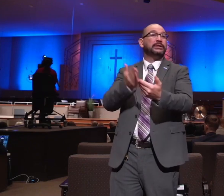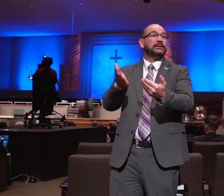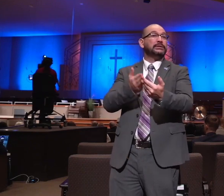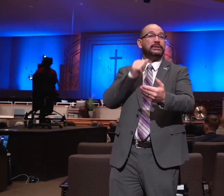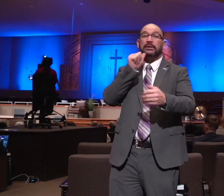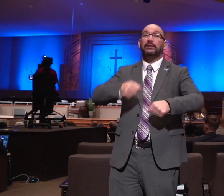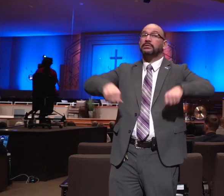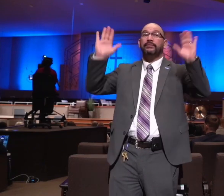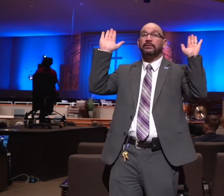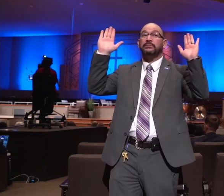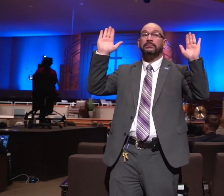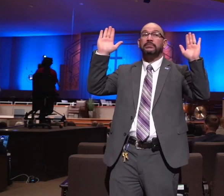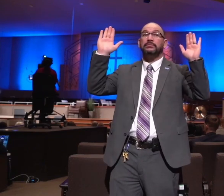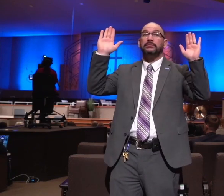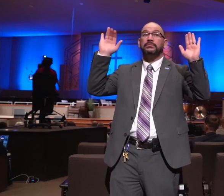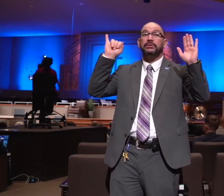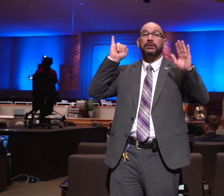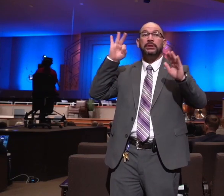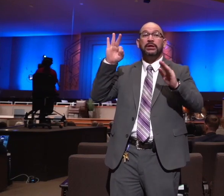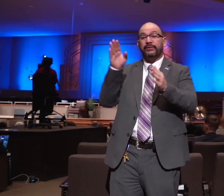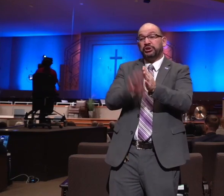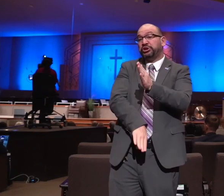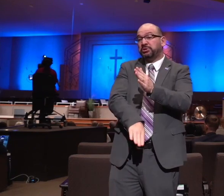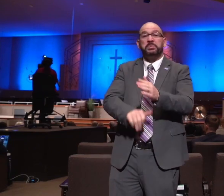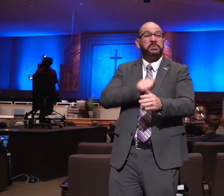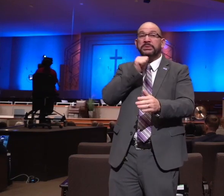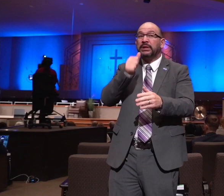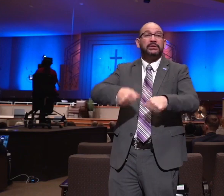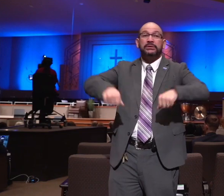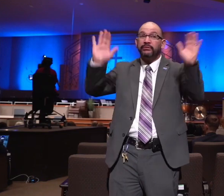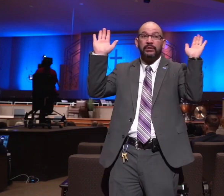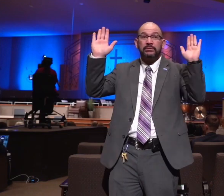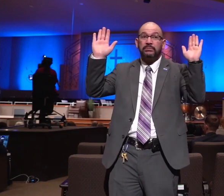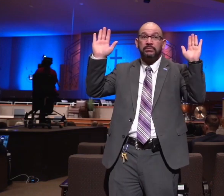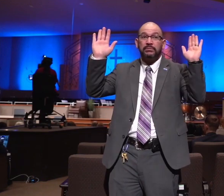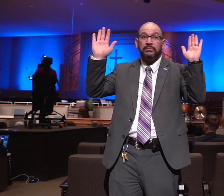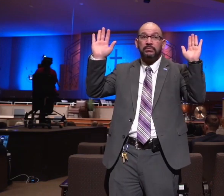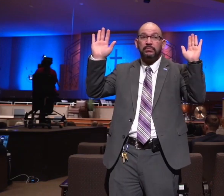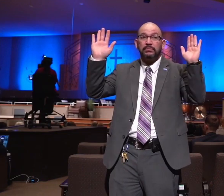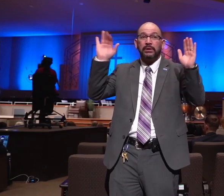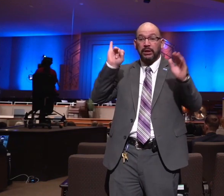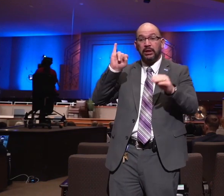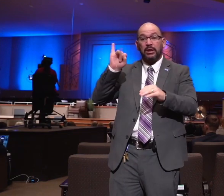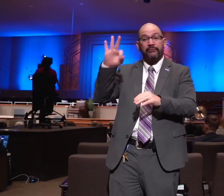not a sacrifice it was the five bucks you got left over in your budget anyway